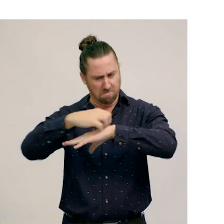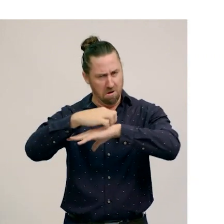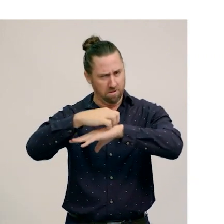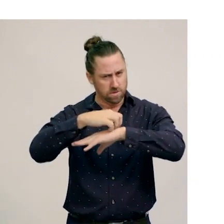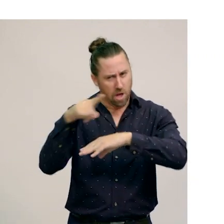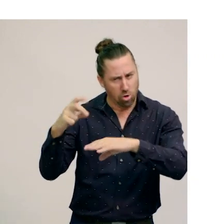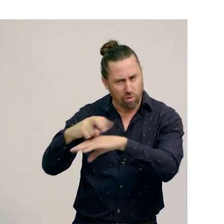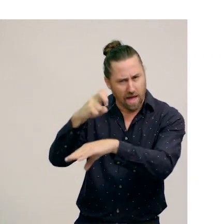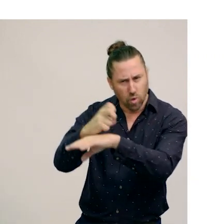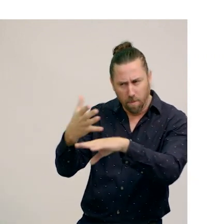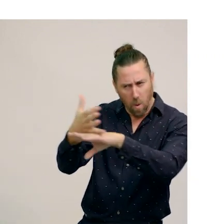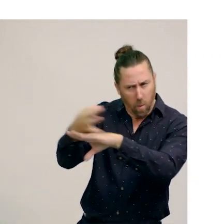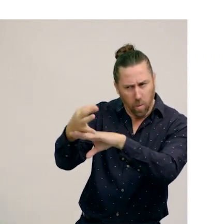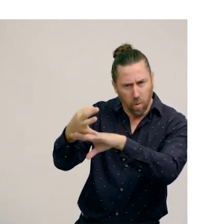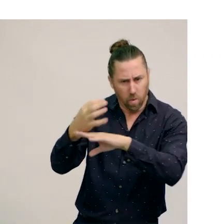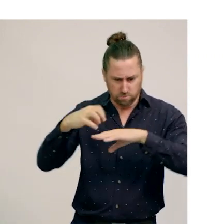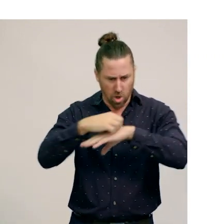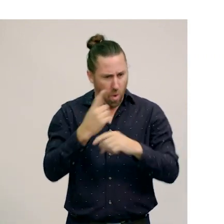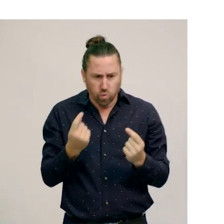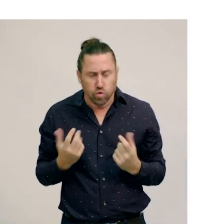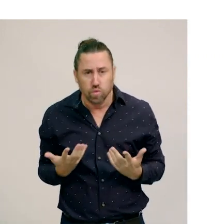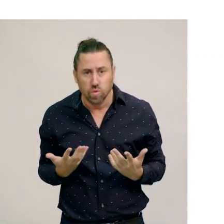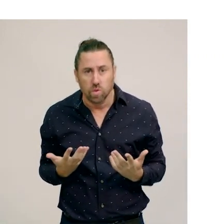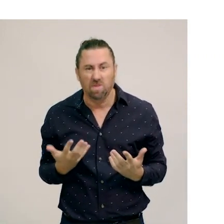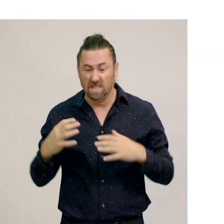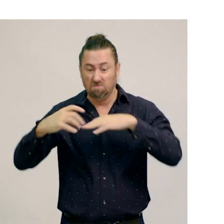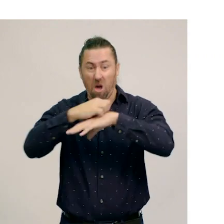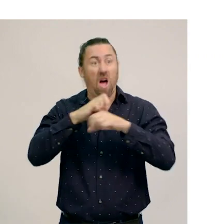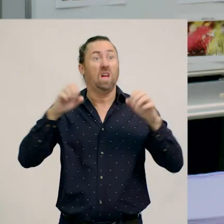if there's not enough grasshoppers to eat? There will be fewer spiders.